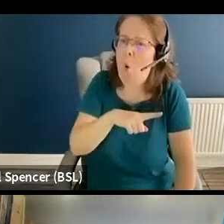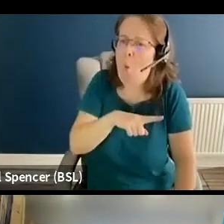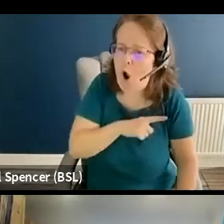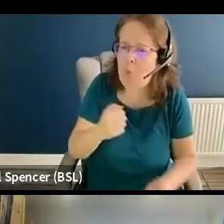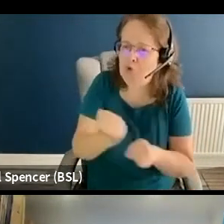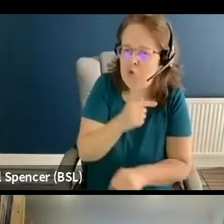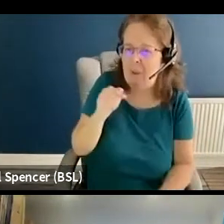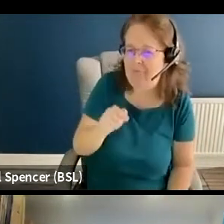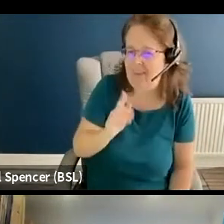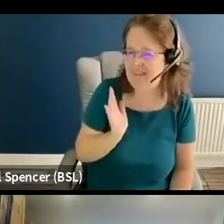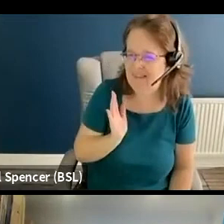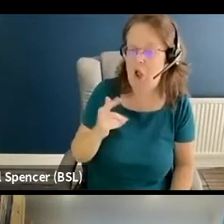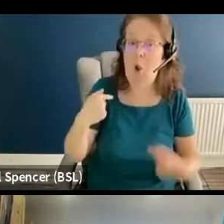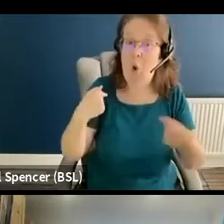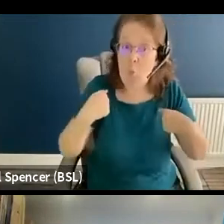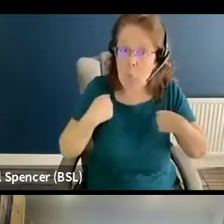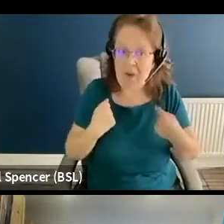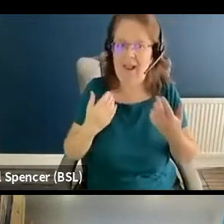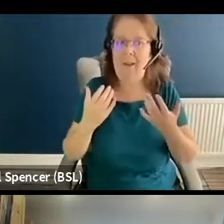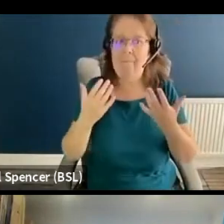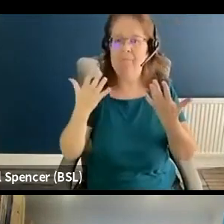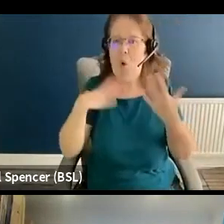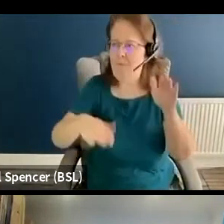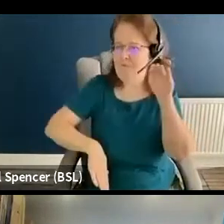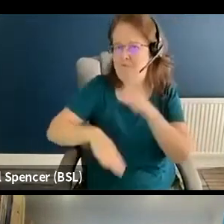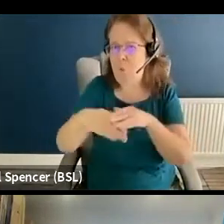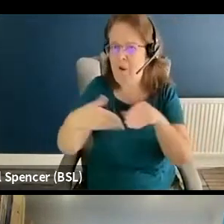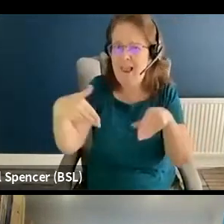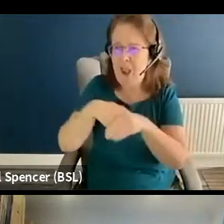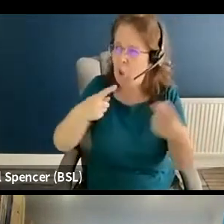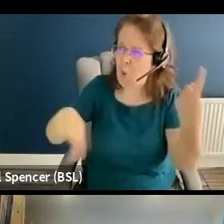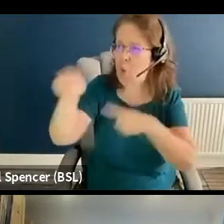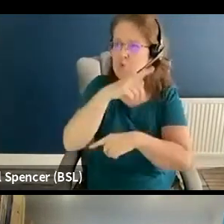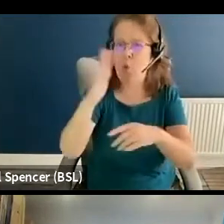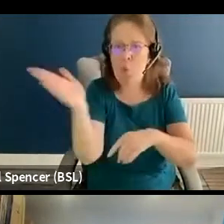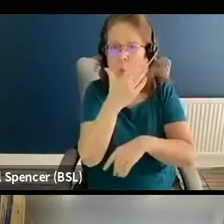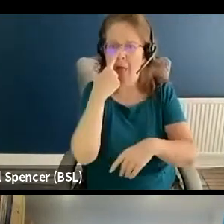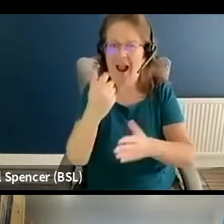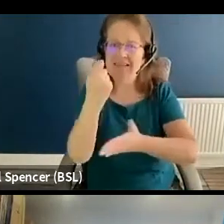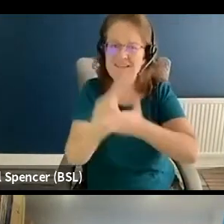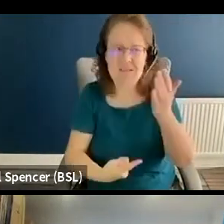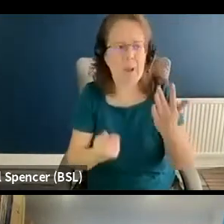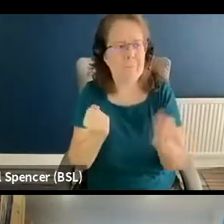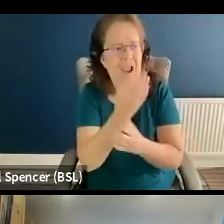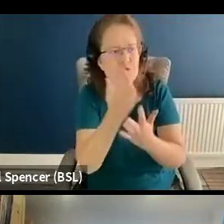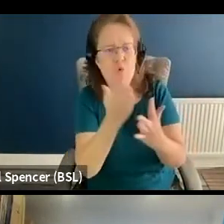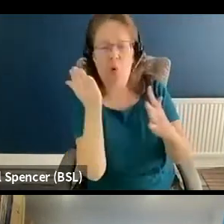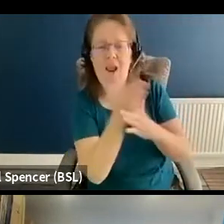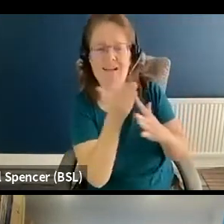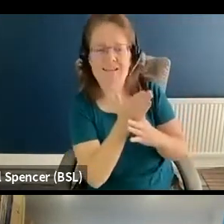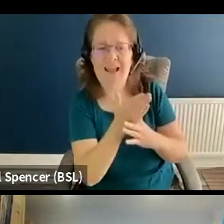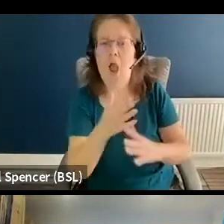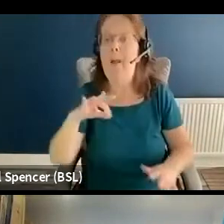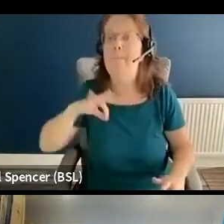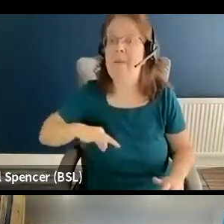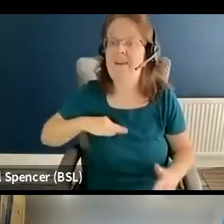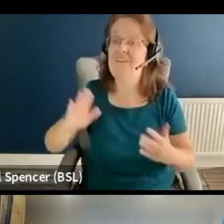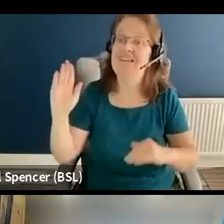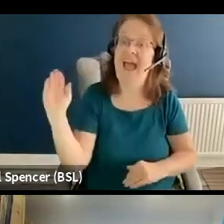We are doing this certainly to fully include people with disabilities, but accessibility benefits everyone when it's done right.